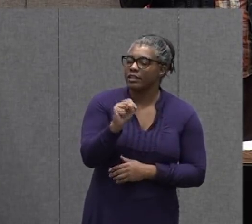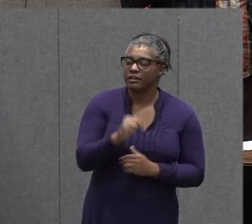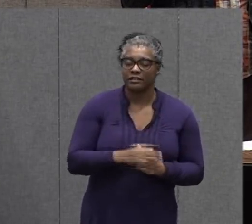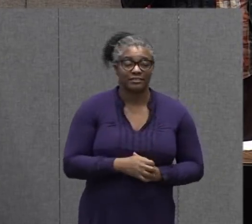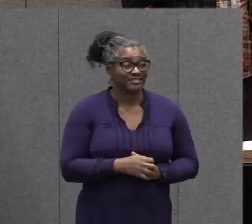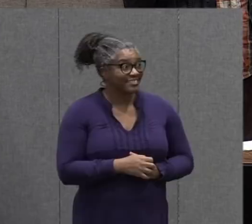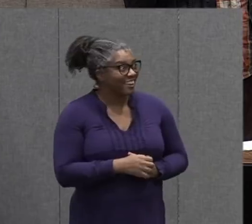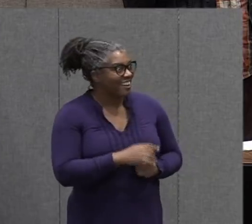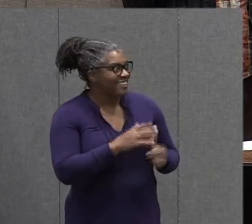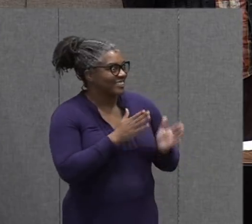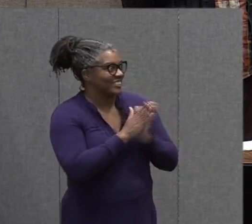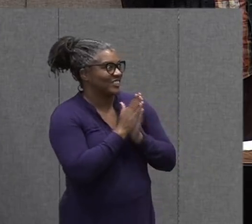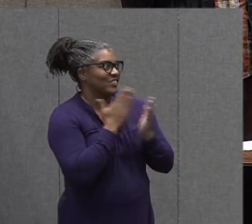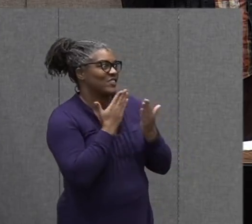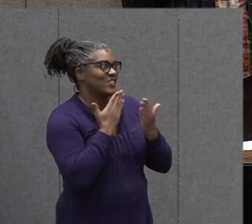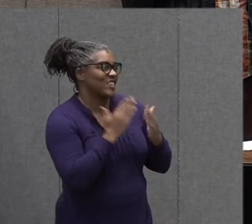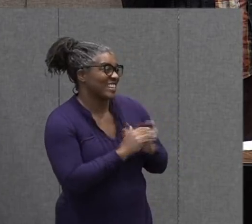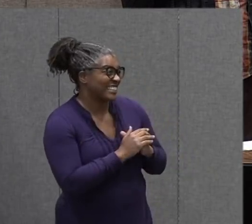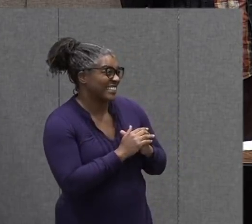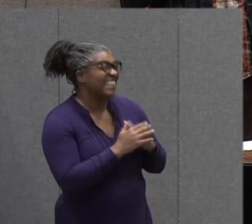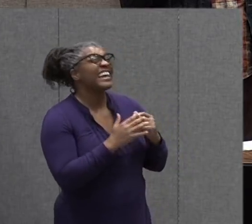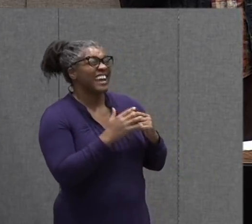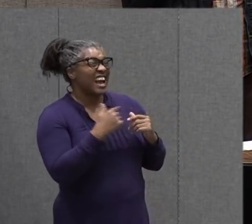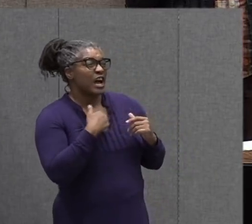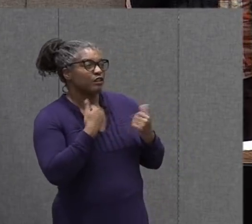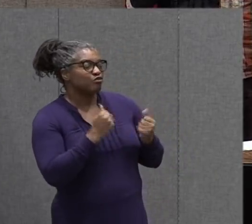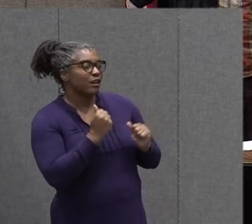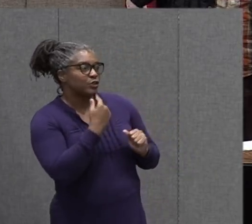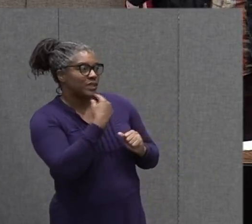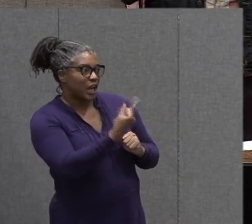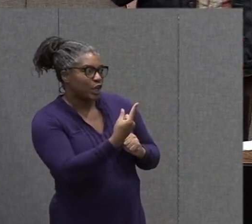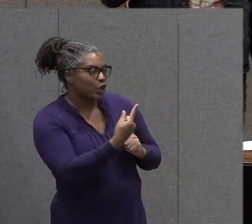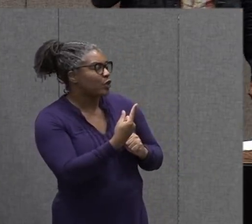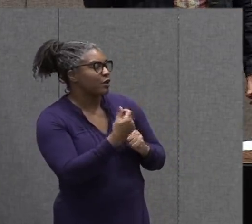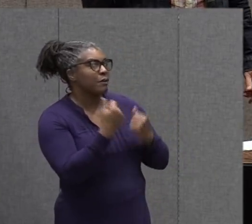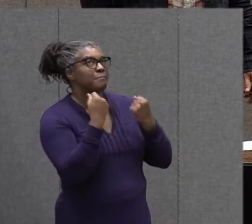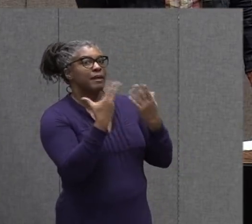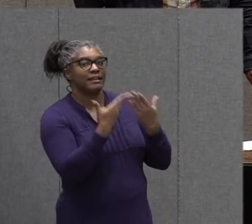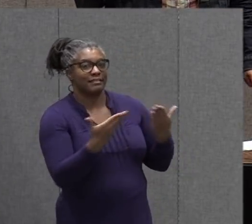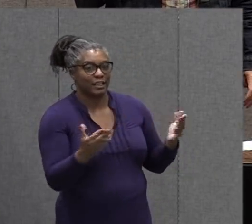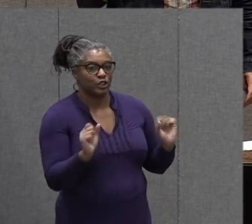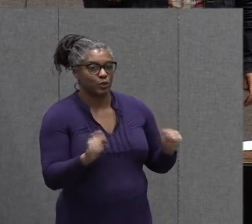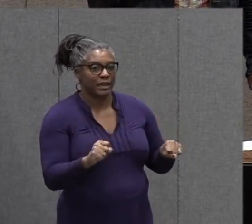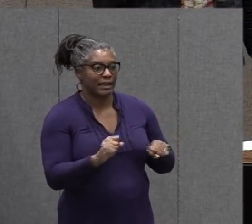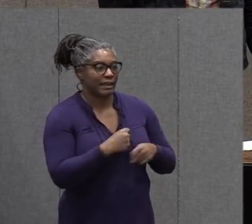there are so many recipes and things you can make without an oven. And you said, No.